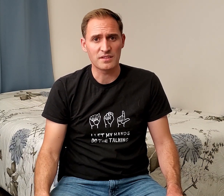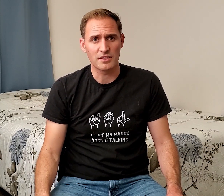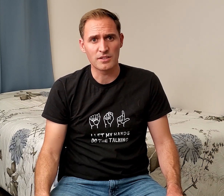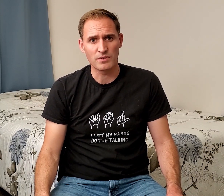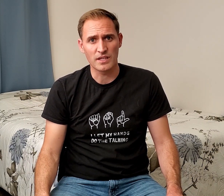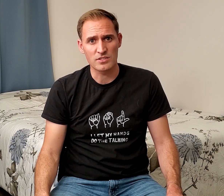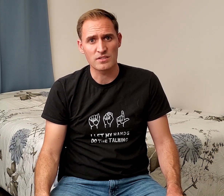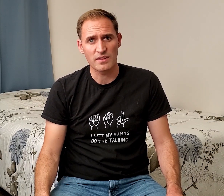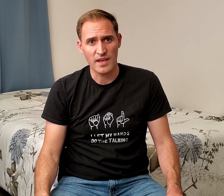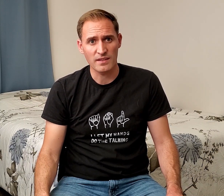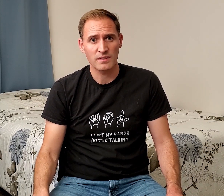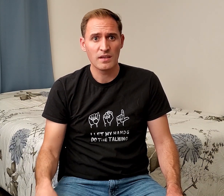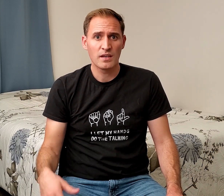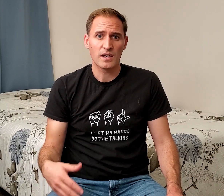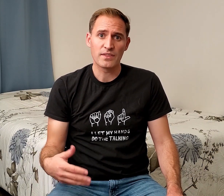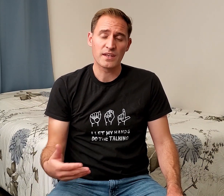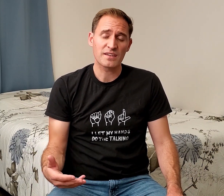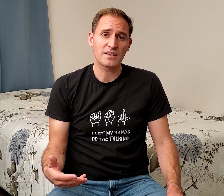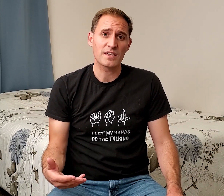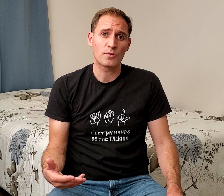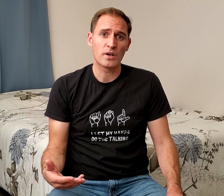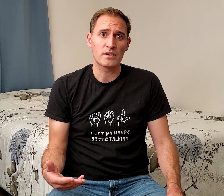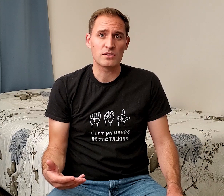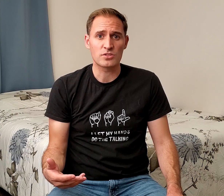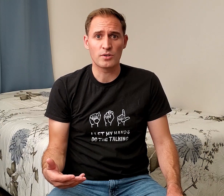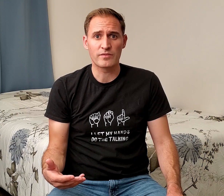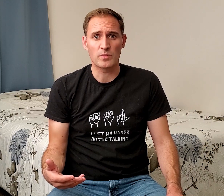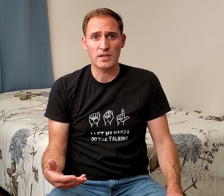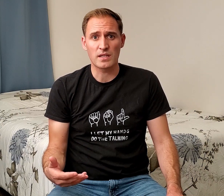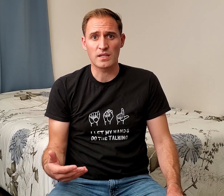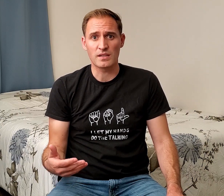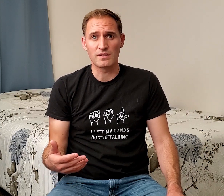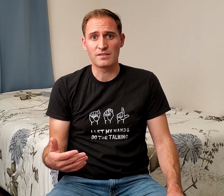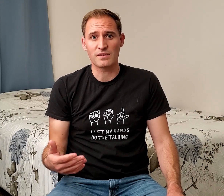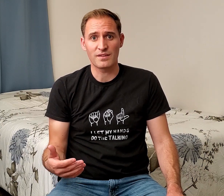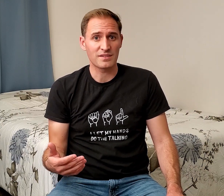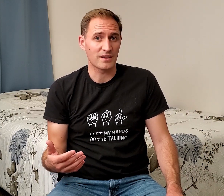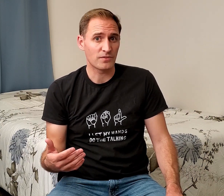see in relation to that. The next sign I wanted to show everybody is a sign for